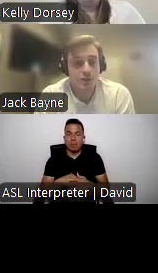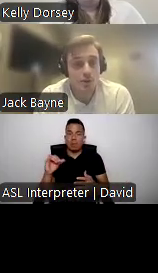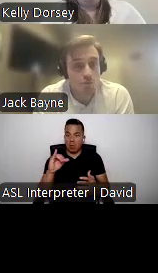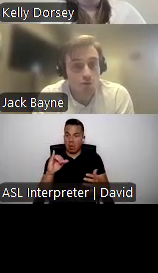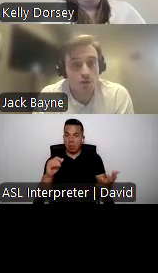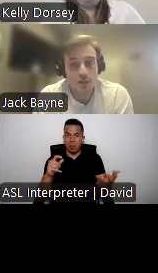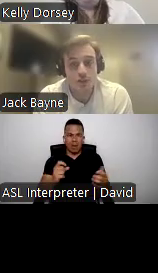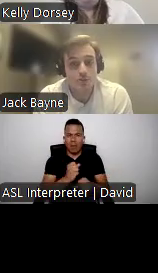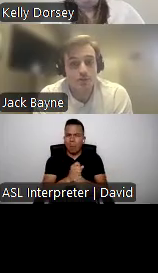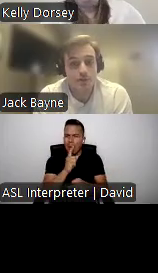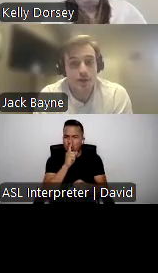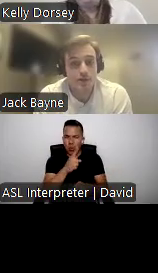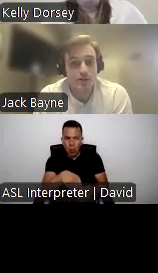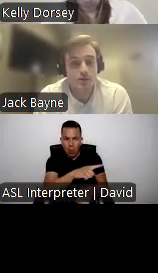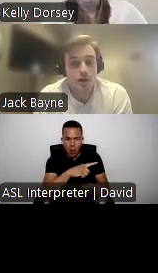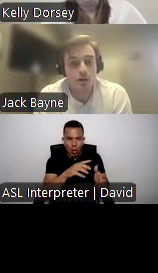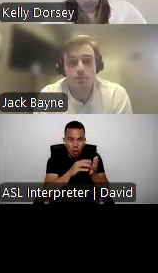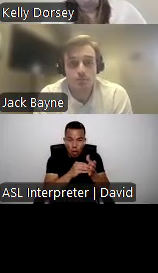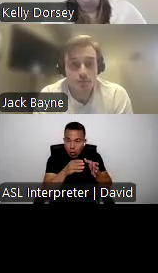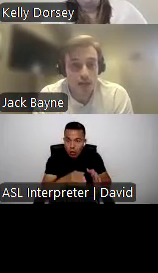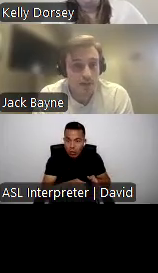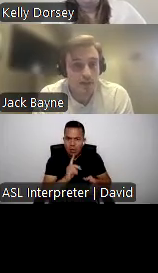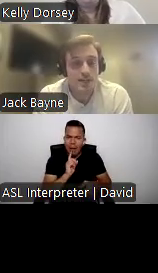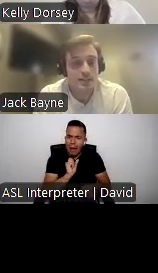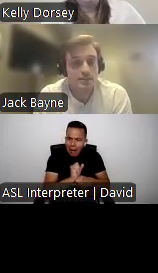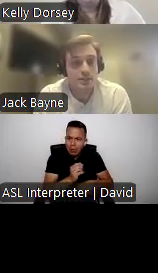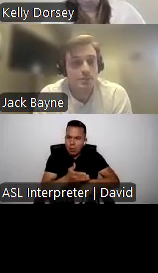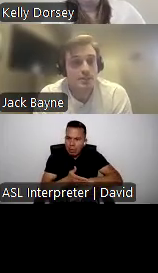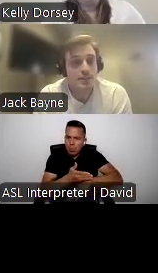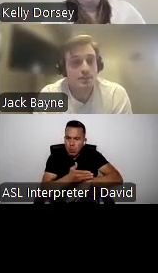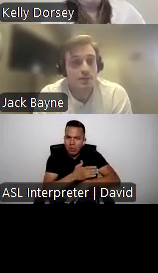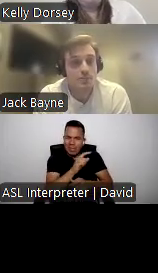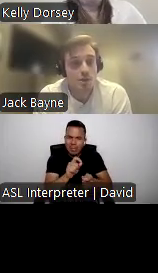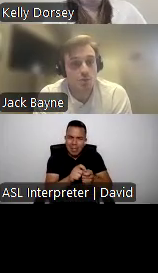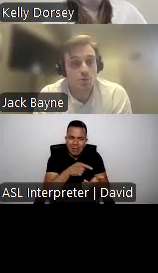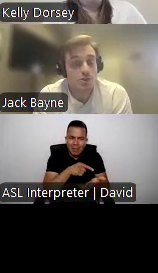you know, improving in specific areas, having them take an assessment at the end of every module,